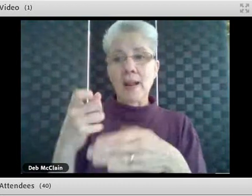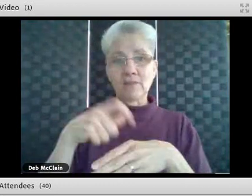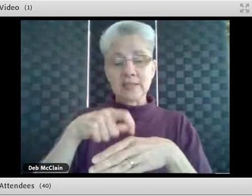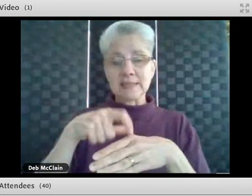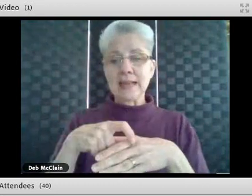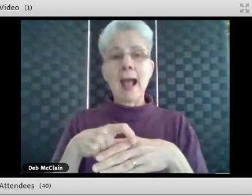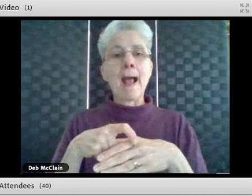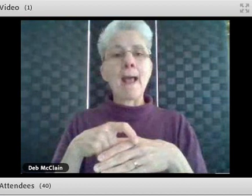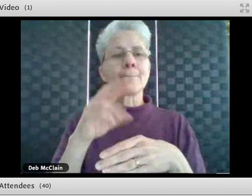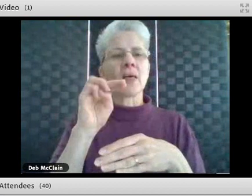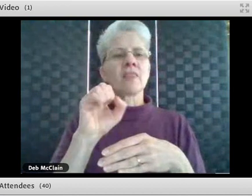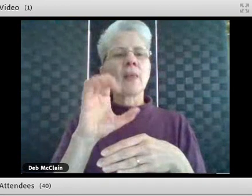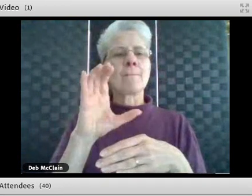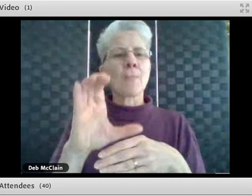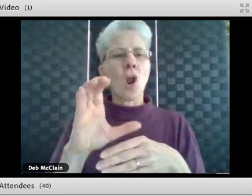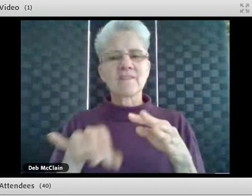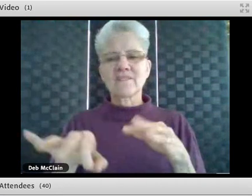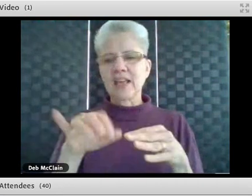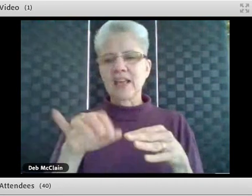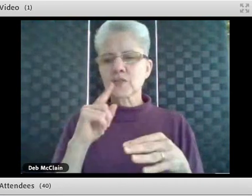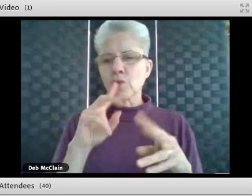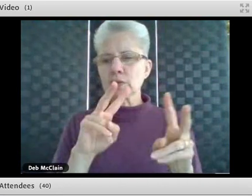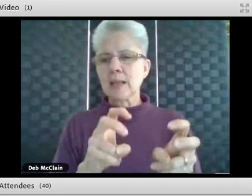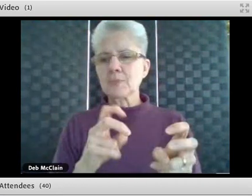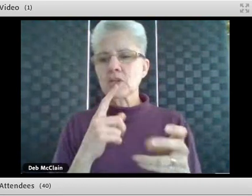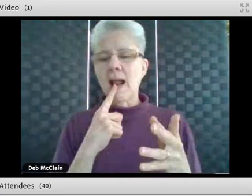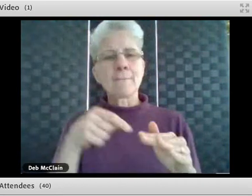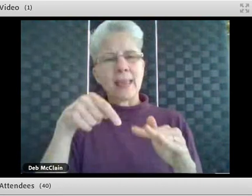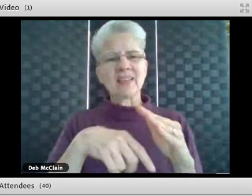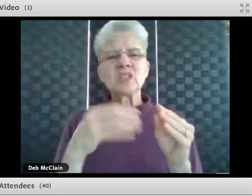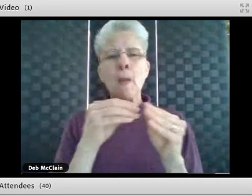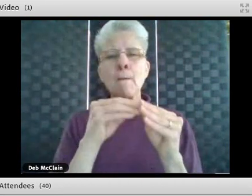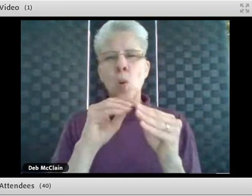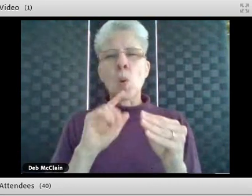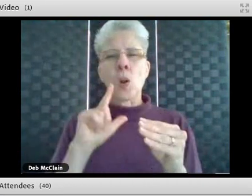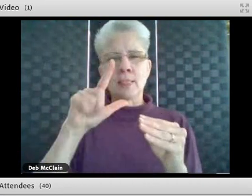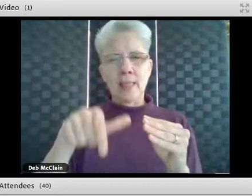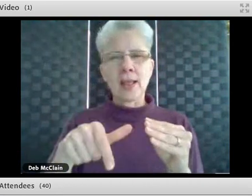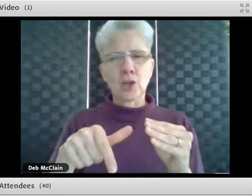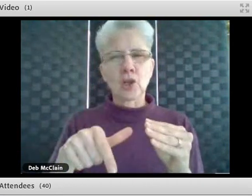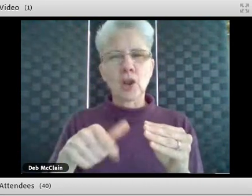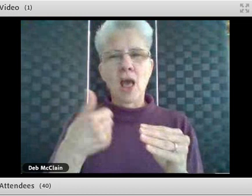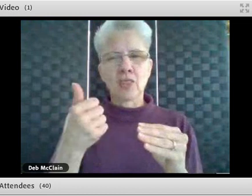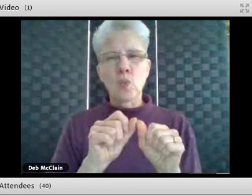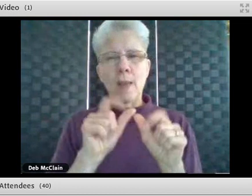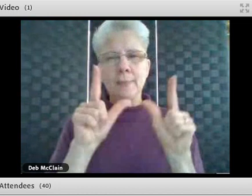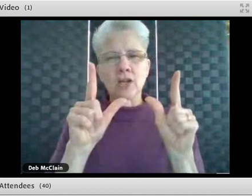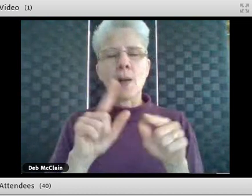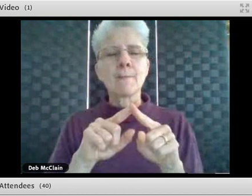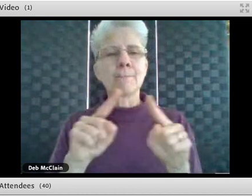the MARC fields for subjects, and I may kind of get into this a little bit more next time, but just to kind of point out